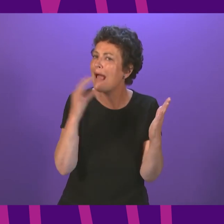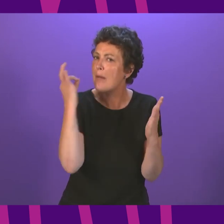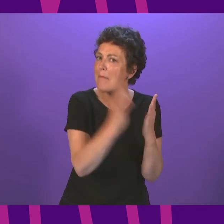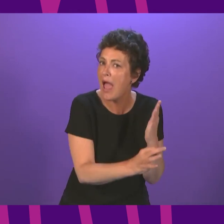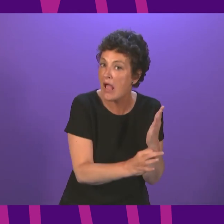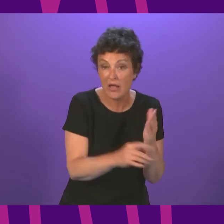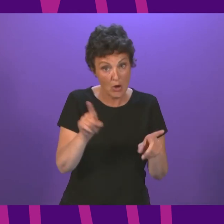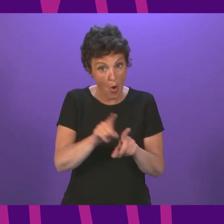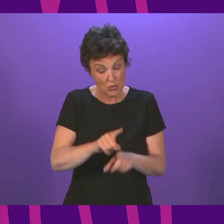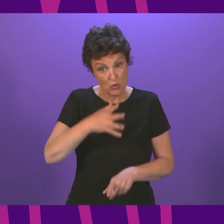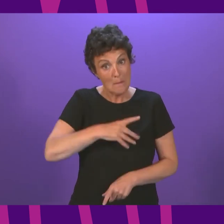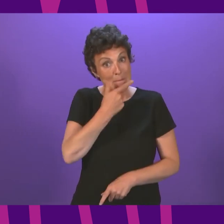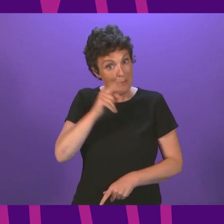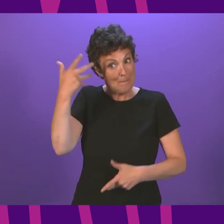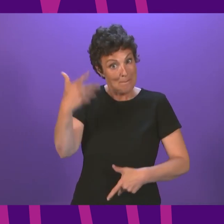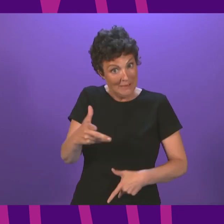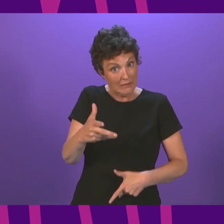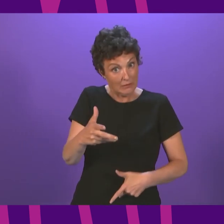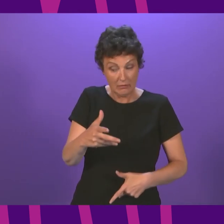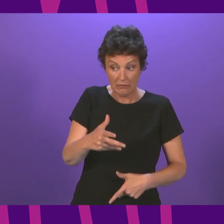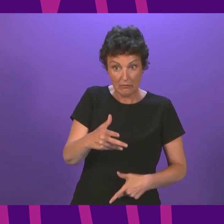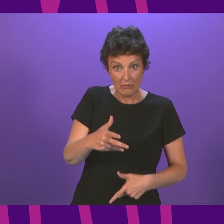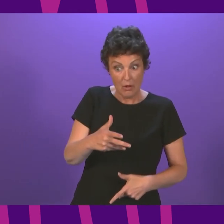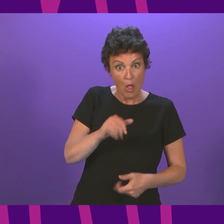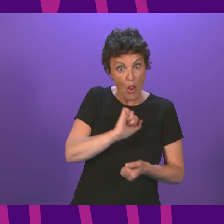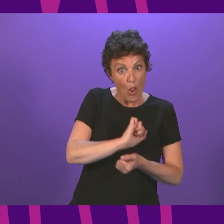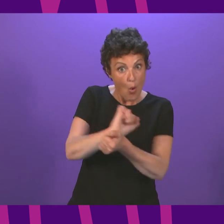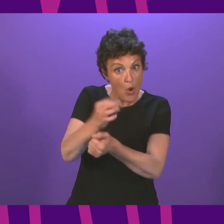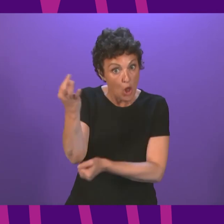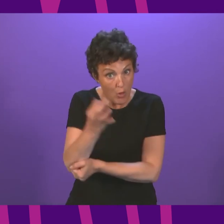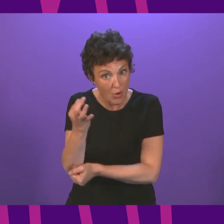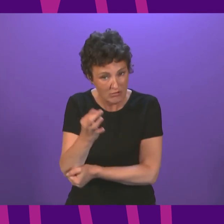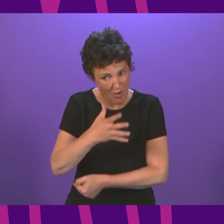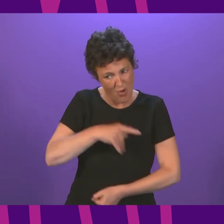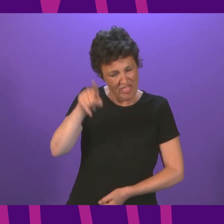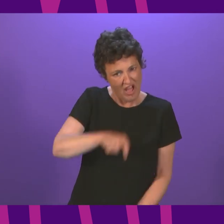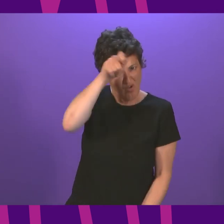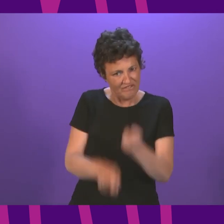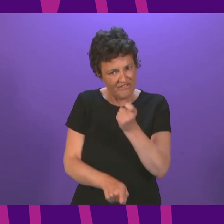Murdo Fraser in the process. I encourage the Conservatives to get consistent on that. Injured pride!